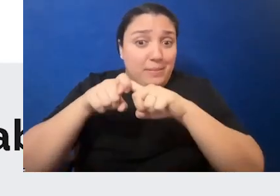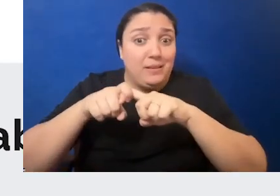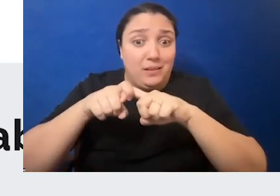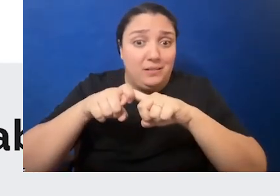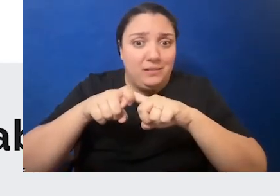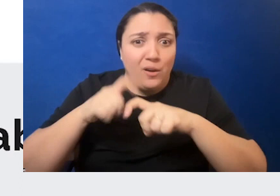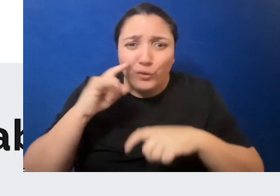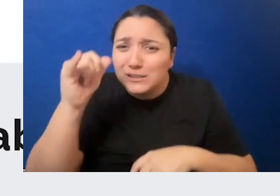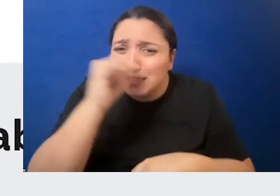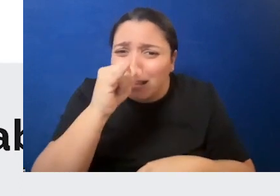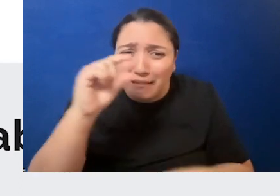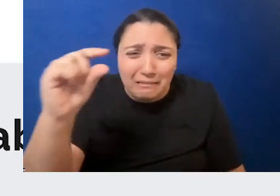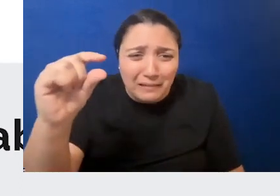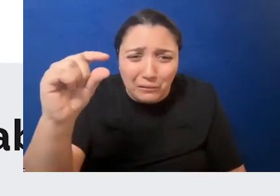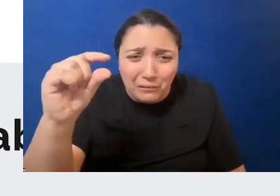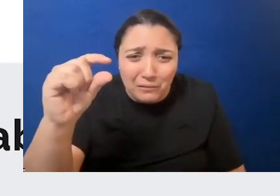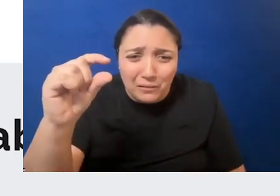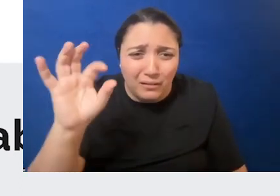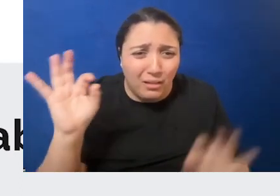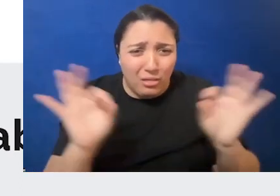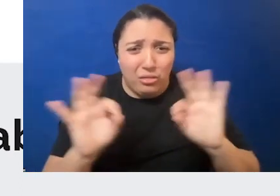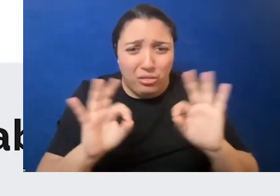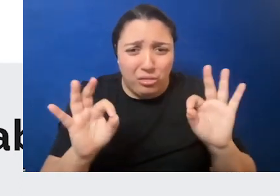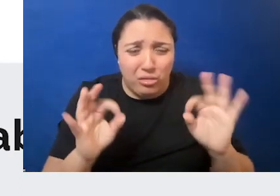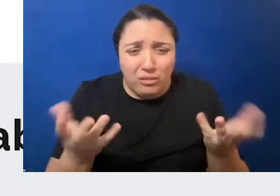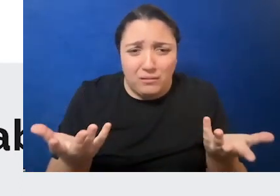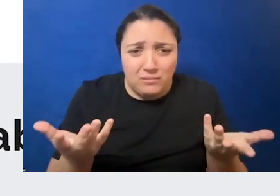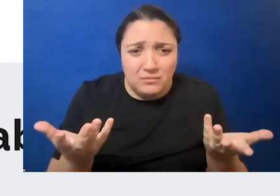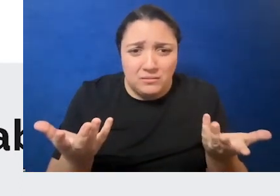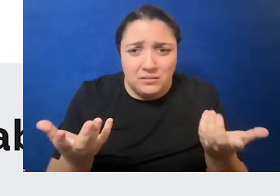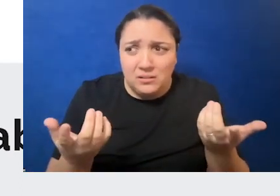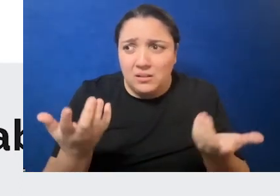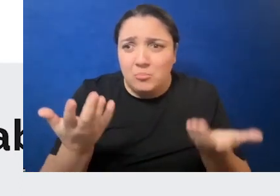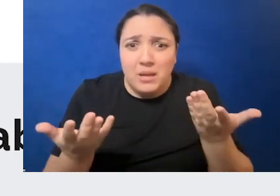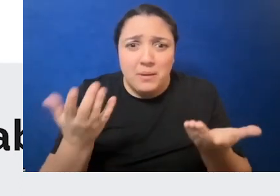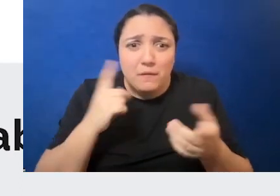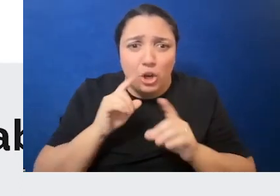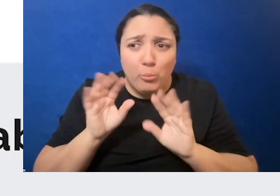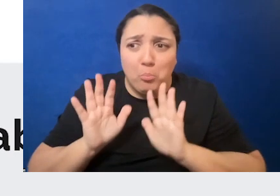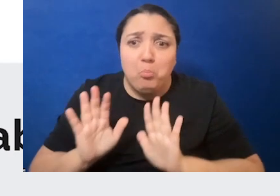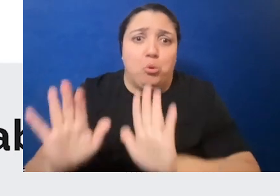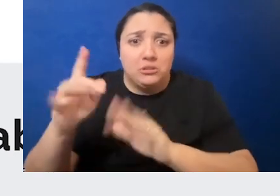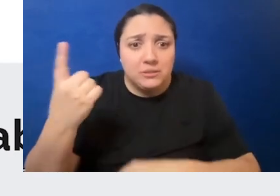INCREASE IN THE KIDS BEING EXPENDED FOR SILLY, LITTLE THINGS, FOR PUSHING SOMEONE IN